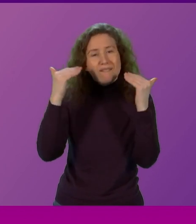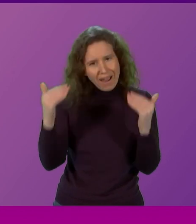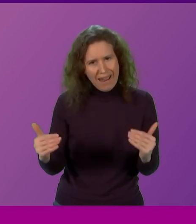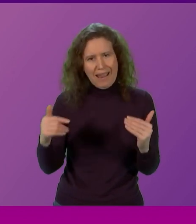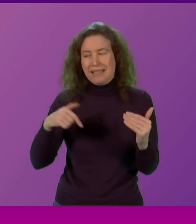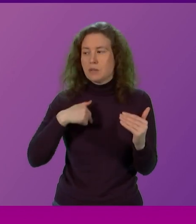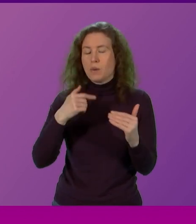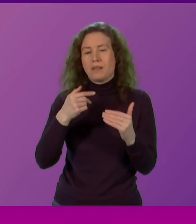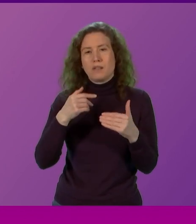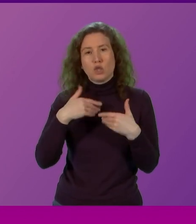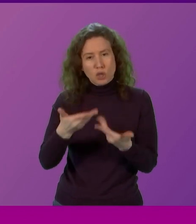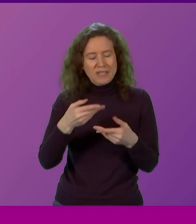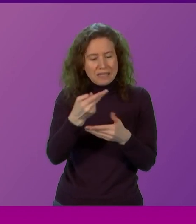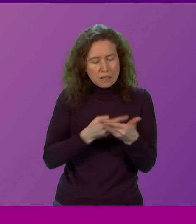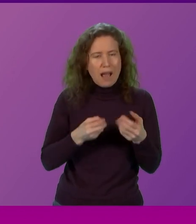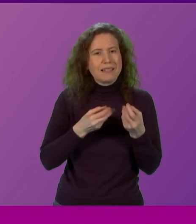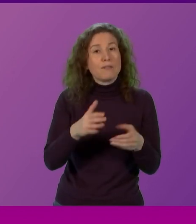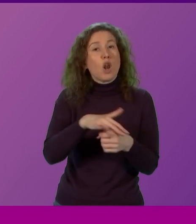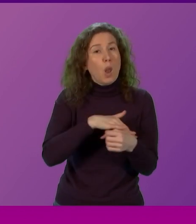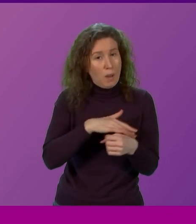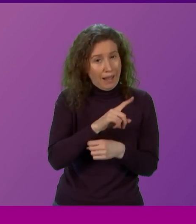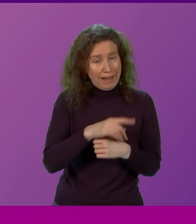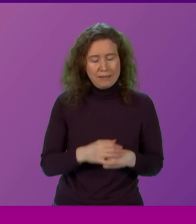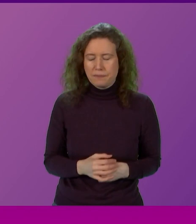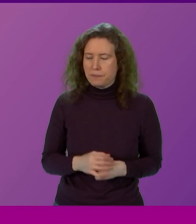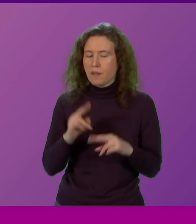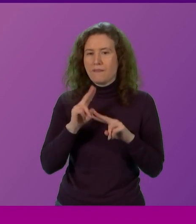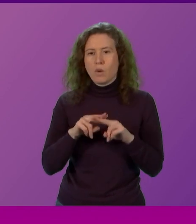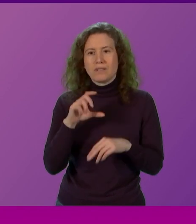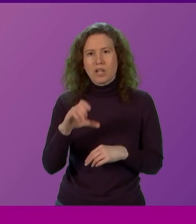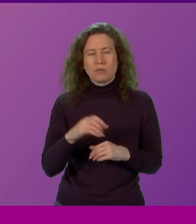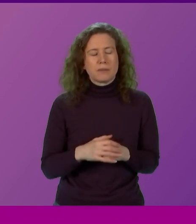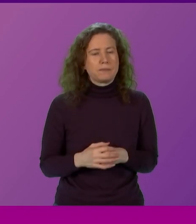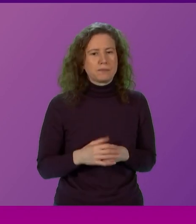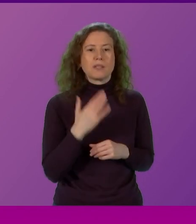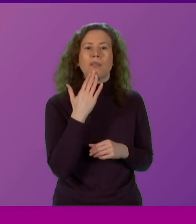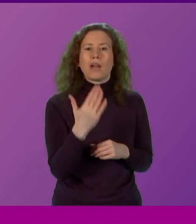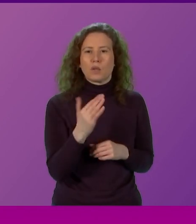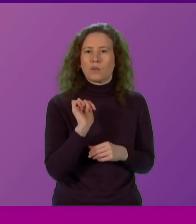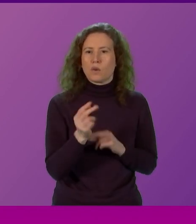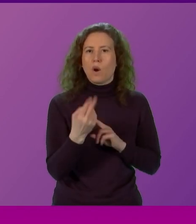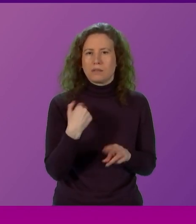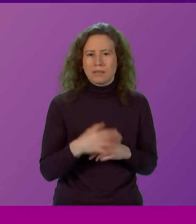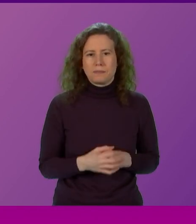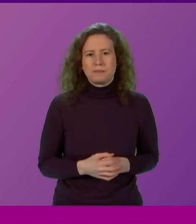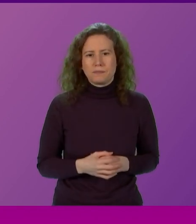and delivered locally.